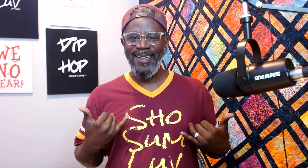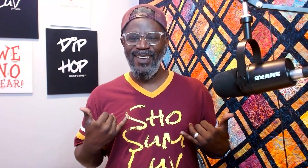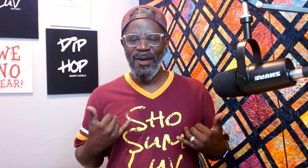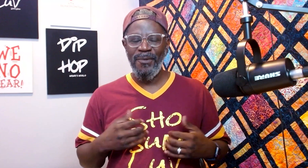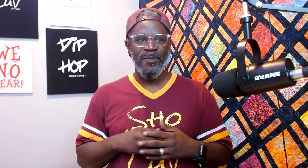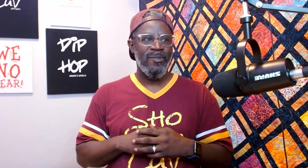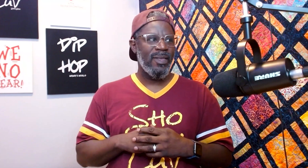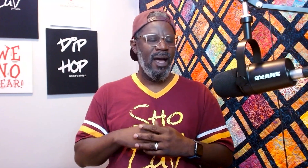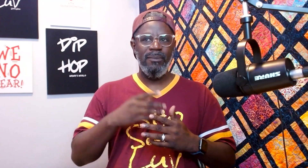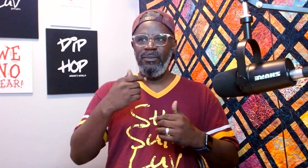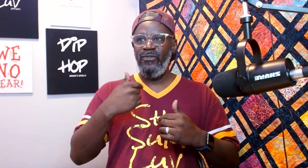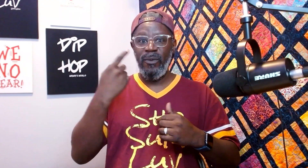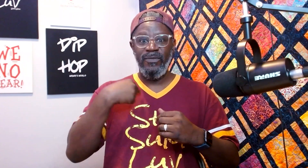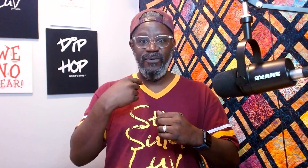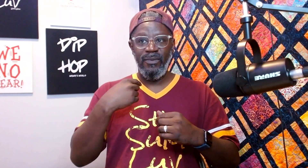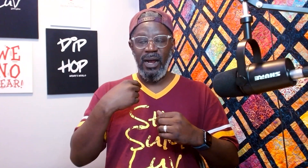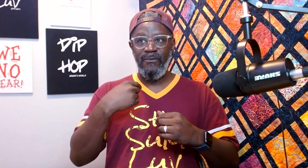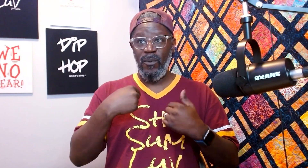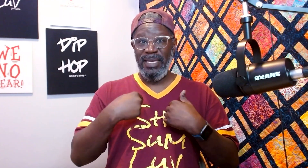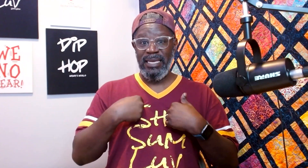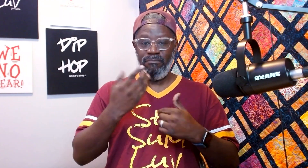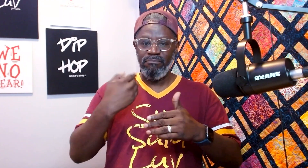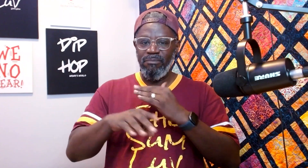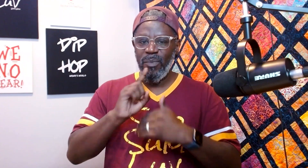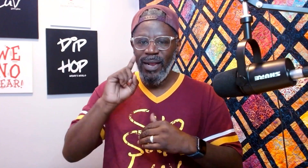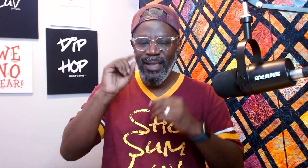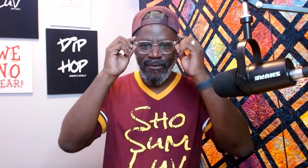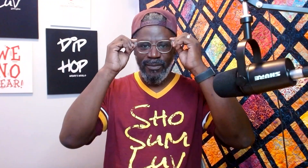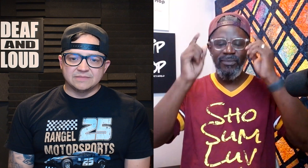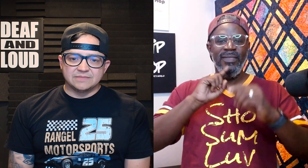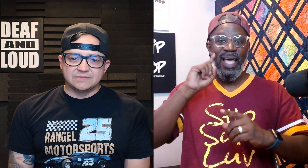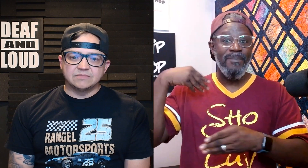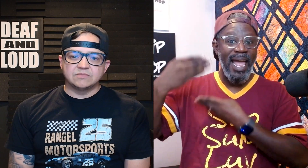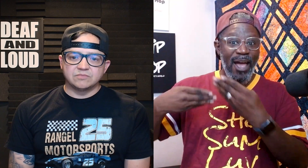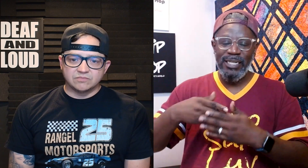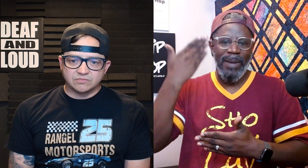You know, for me, I was born Deaf. Deaf by heritage.